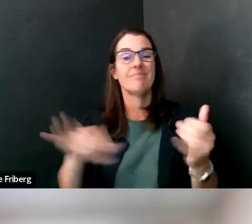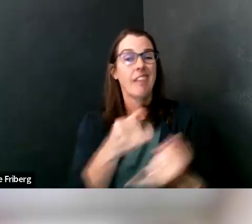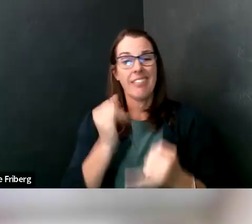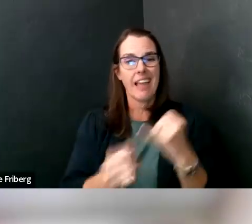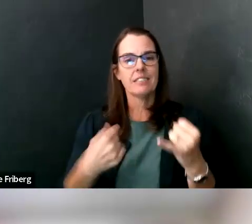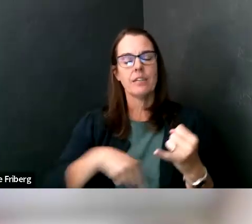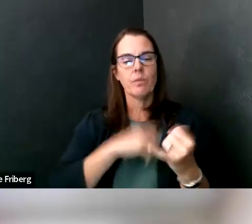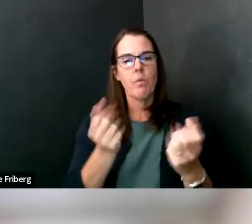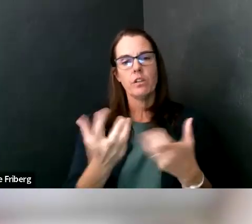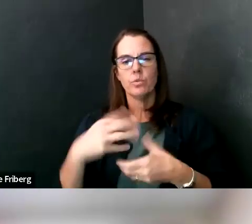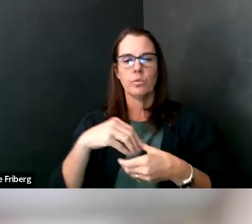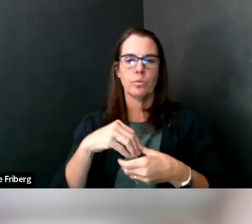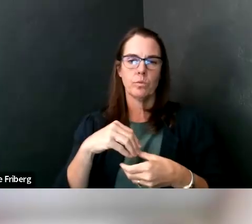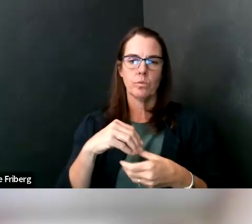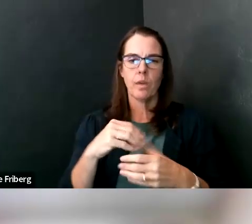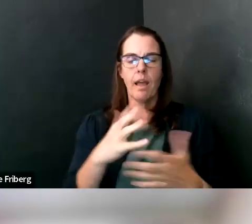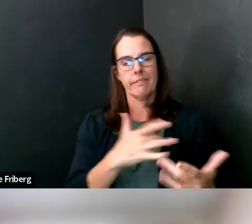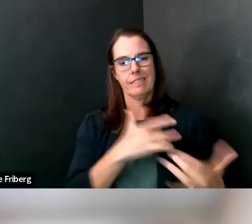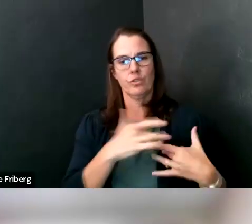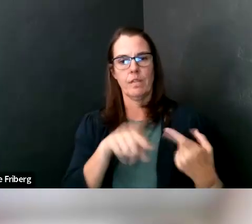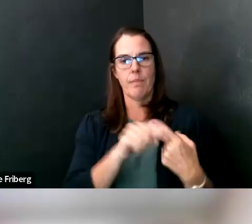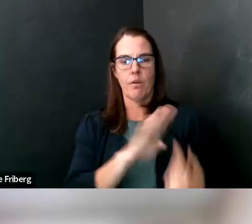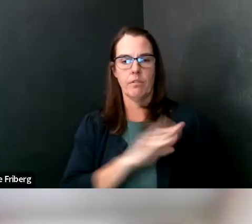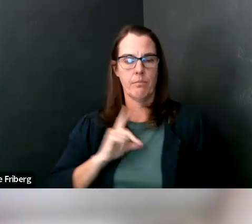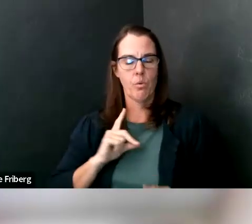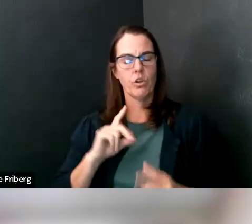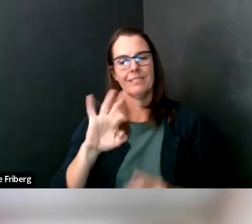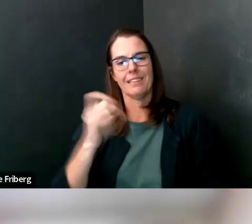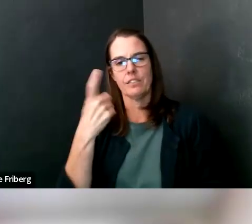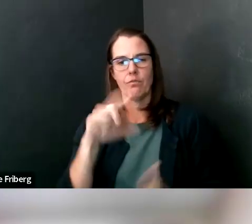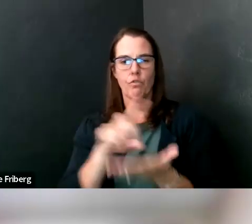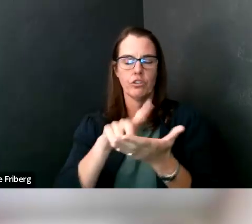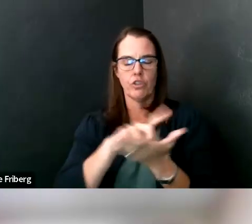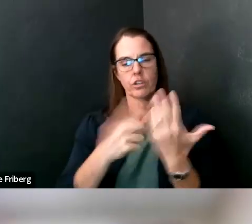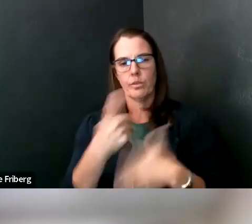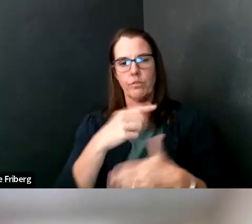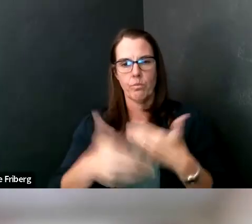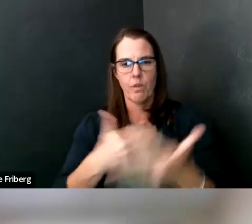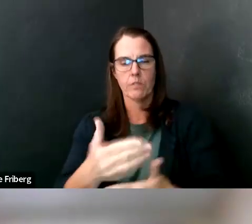inclusion of drugs with orphan drug designations in the 2026 review process. We did state more